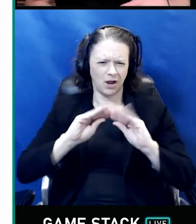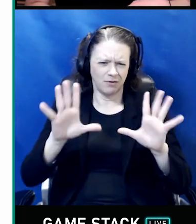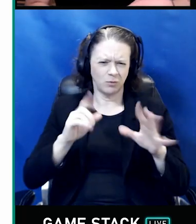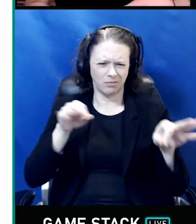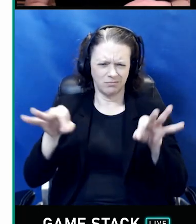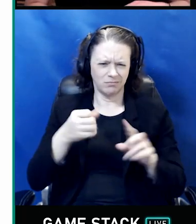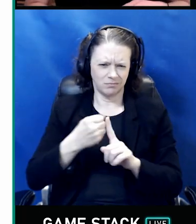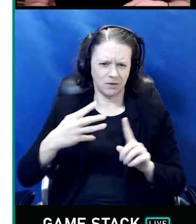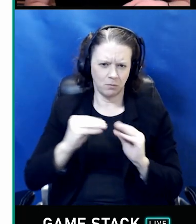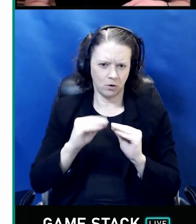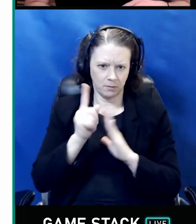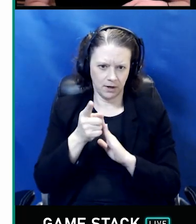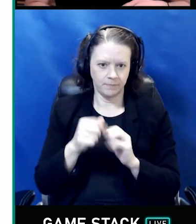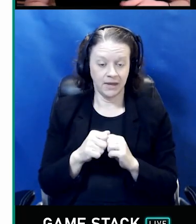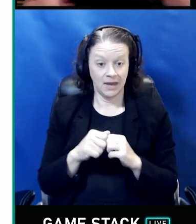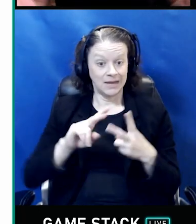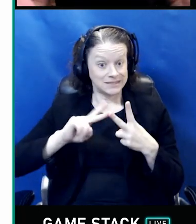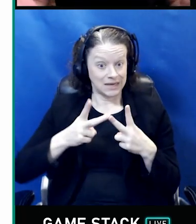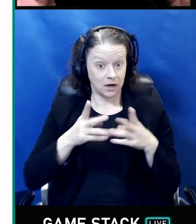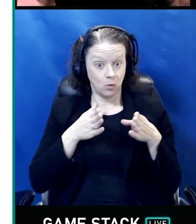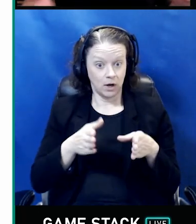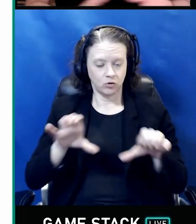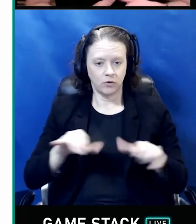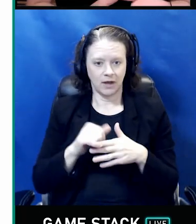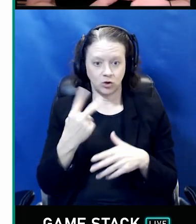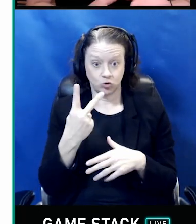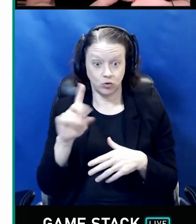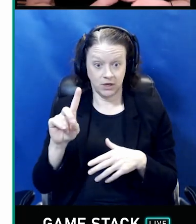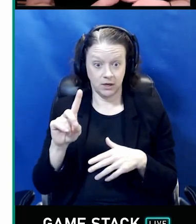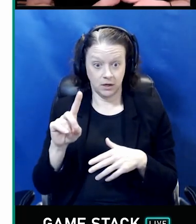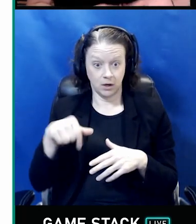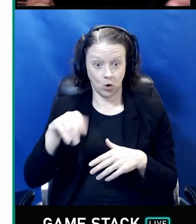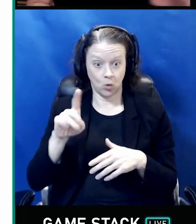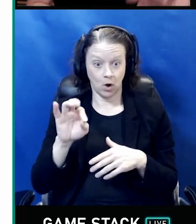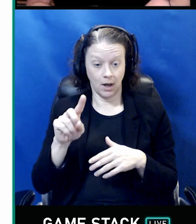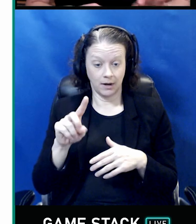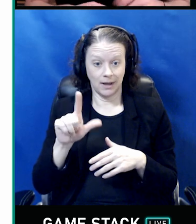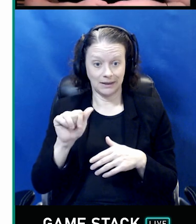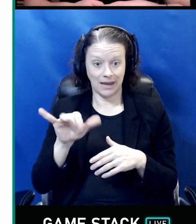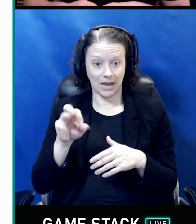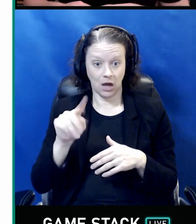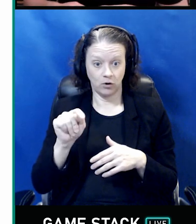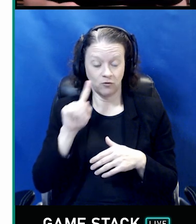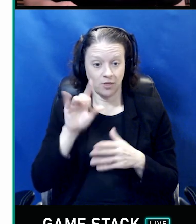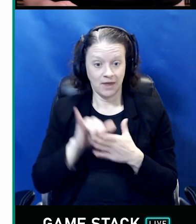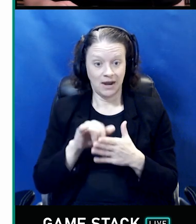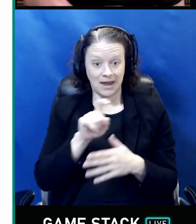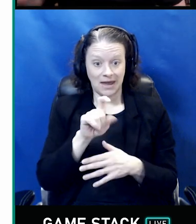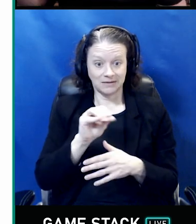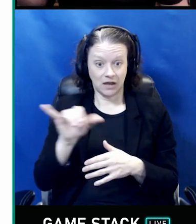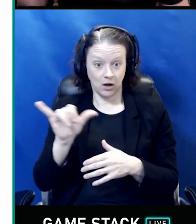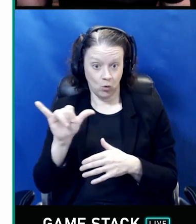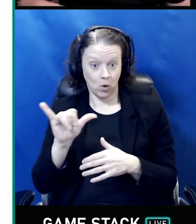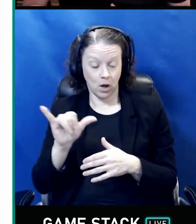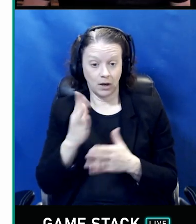detail on that in a minute. So the second method of doing this is what we call the 2D quad layout, and for this the X and Y components are respected.